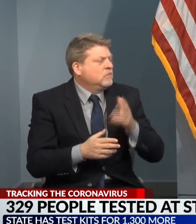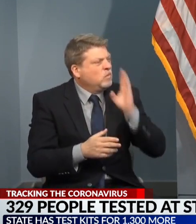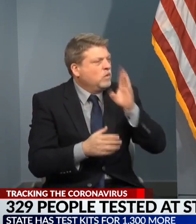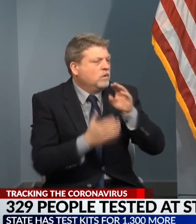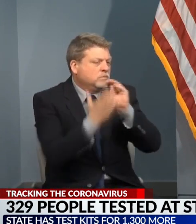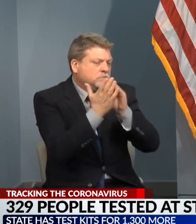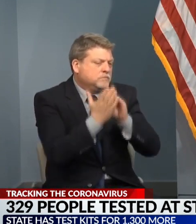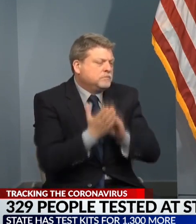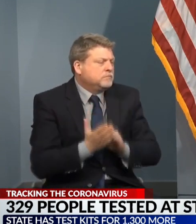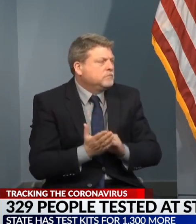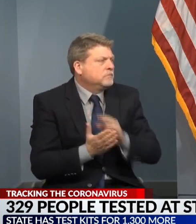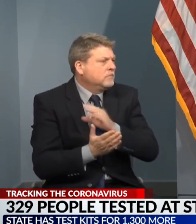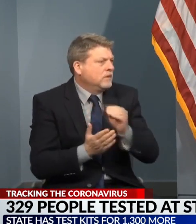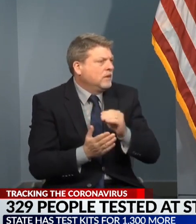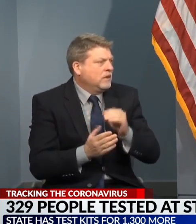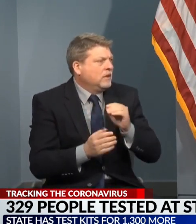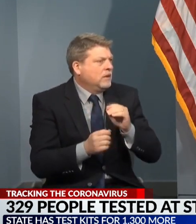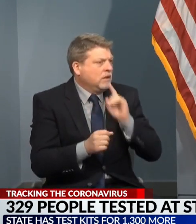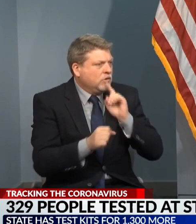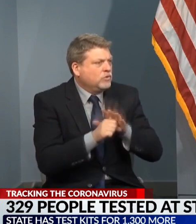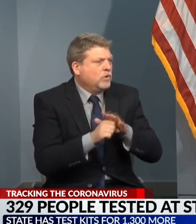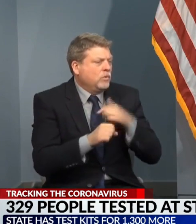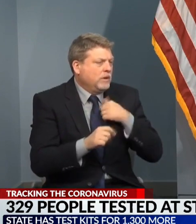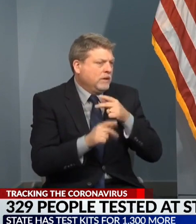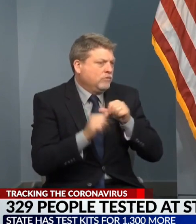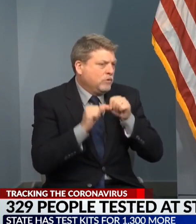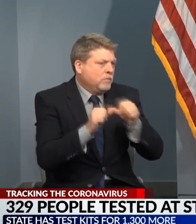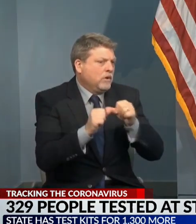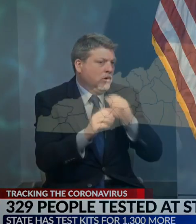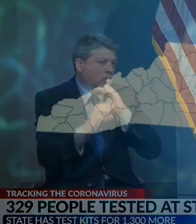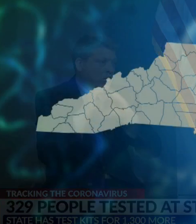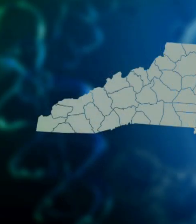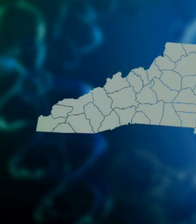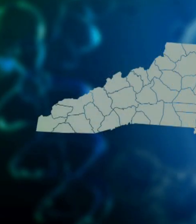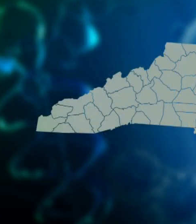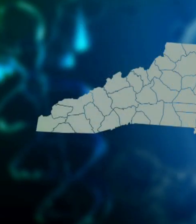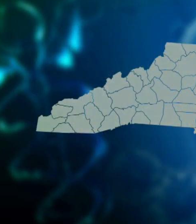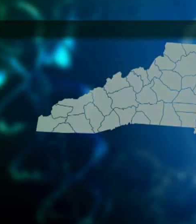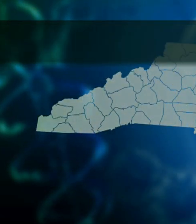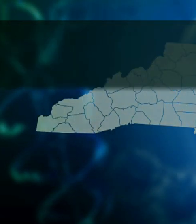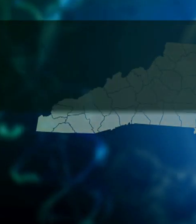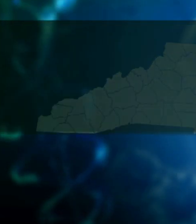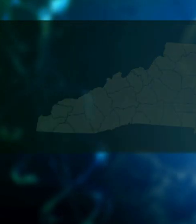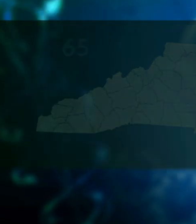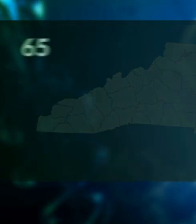COMMERCIAL AND UNIVERSITY LABS. HOWEVER, WE WILL BE TRYING TO